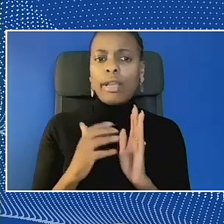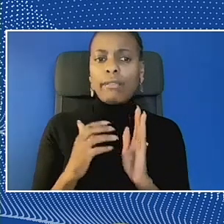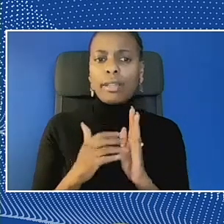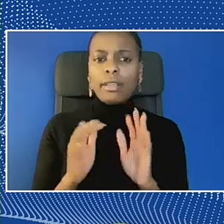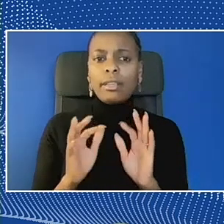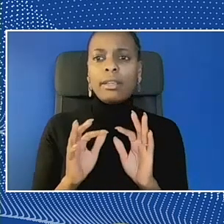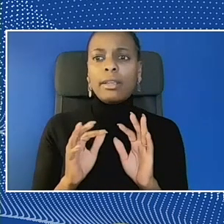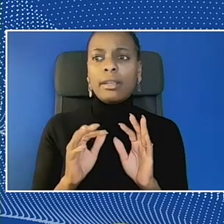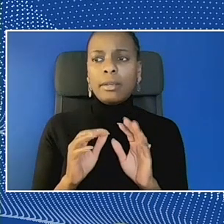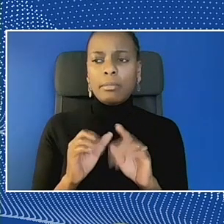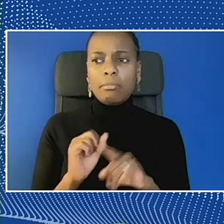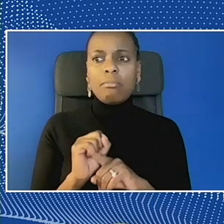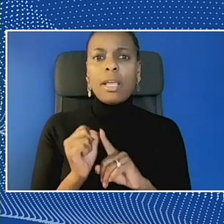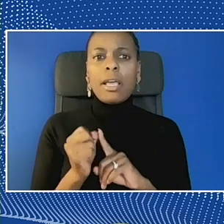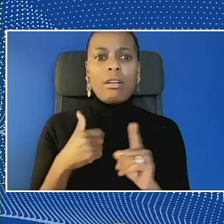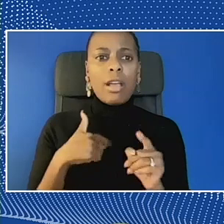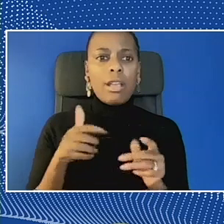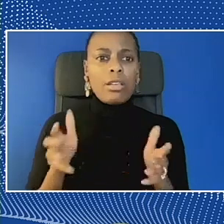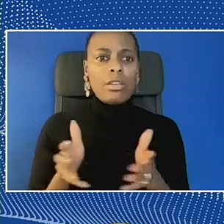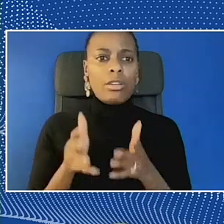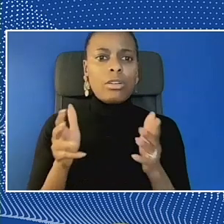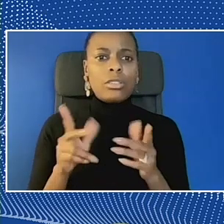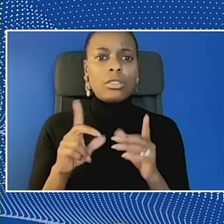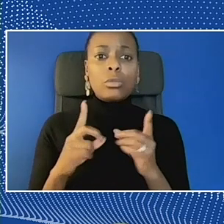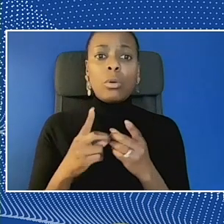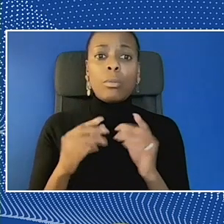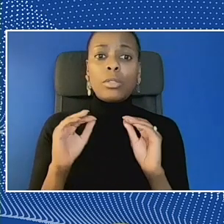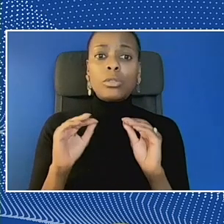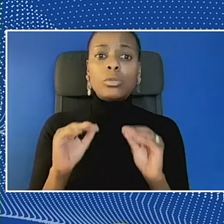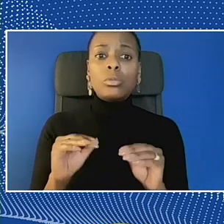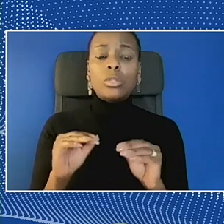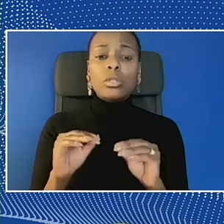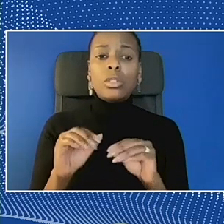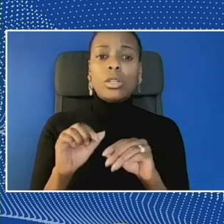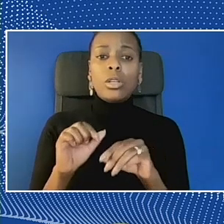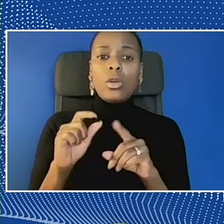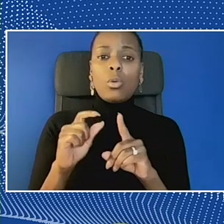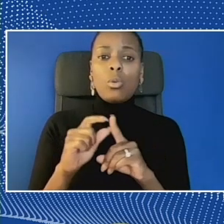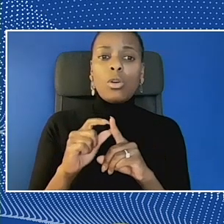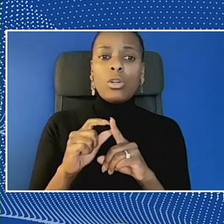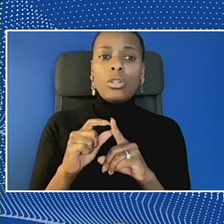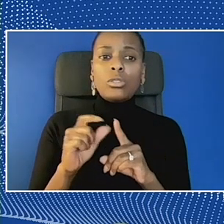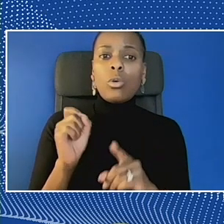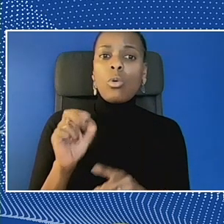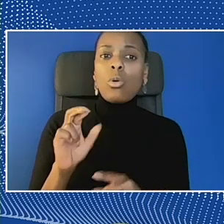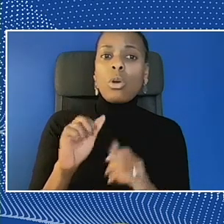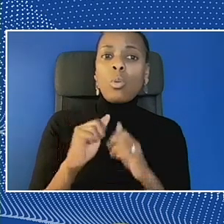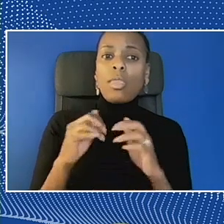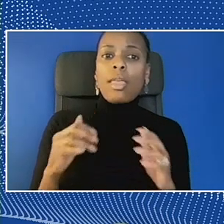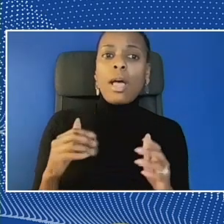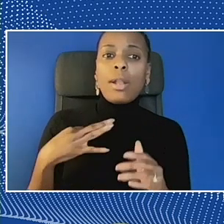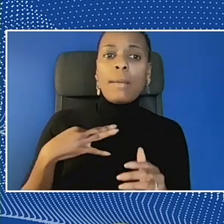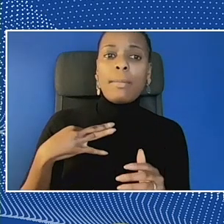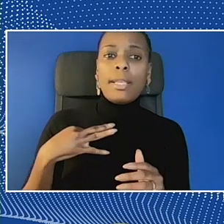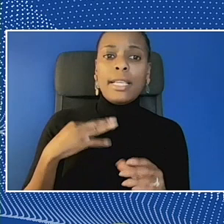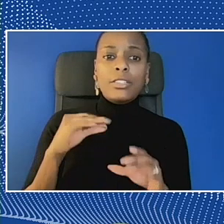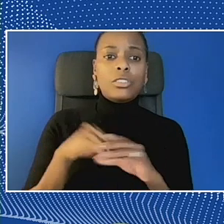would encourage the Department to put the words or without an application in this provision, if you intend to do debt relief